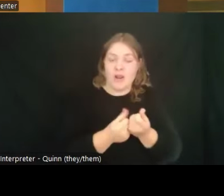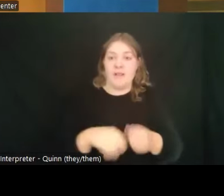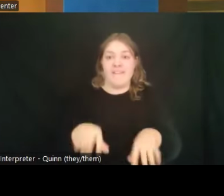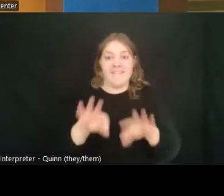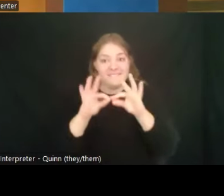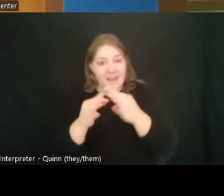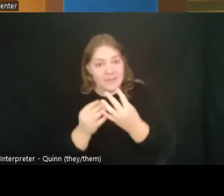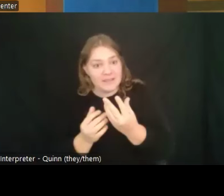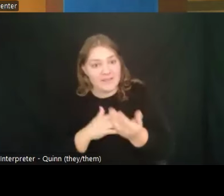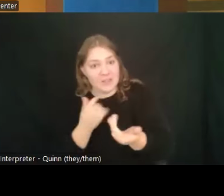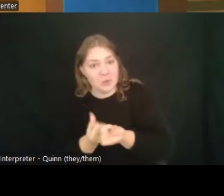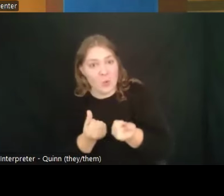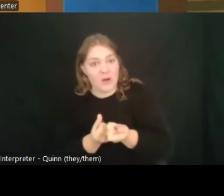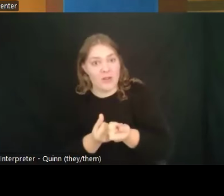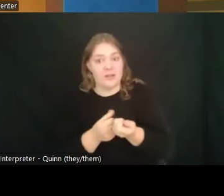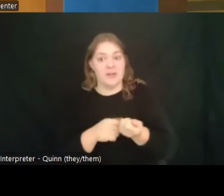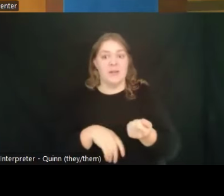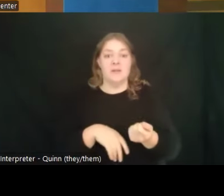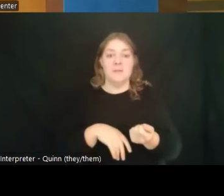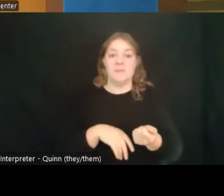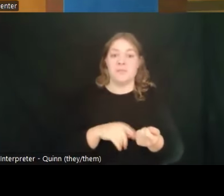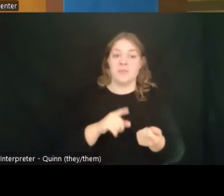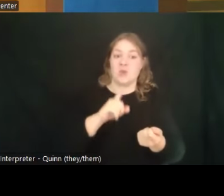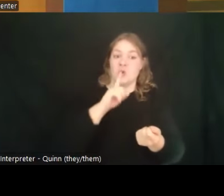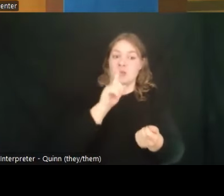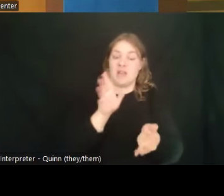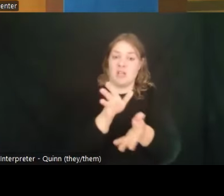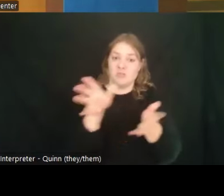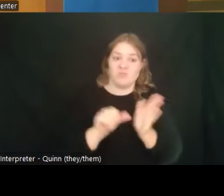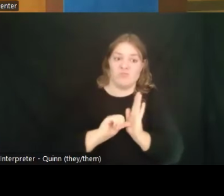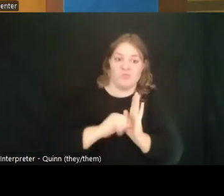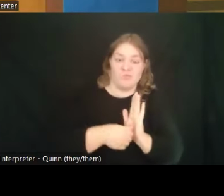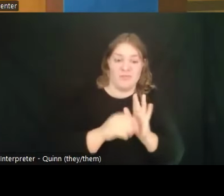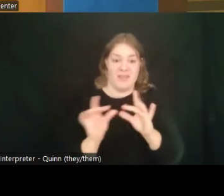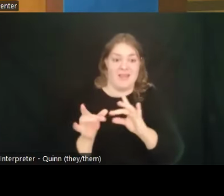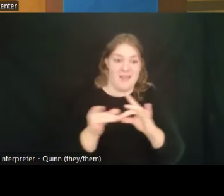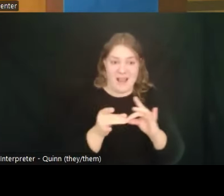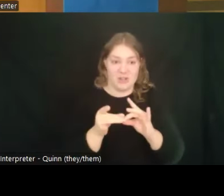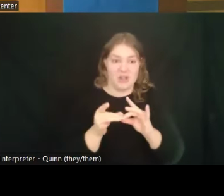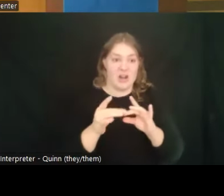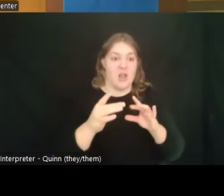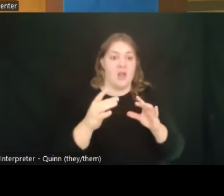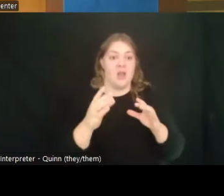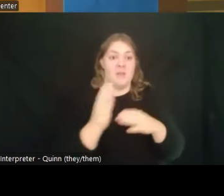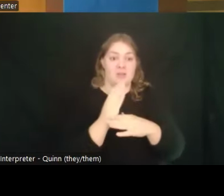when they show up um and really driving that con connection between inclusivity and making